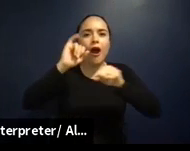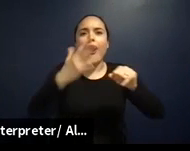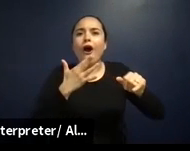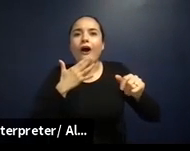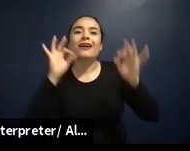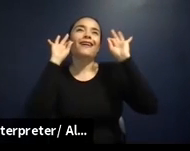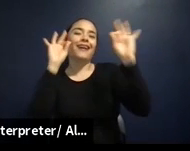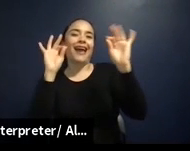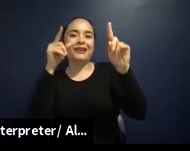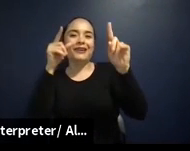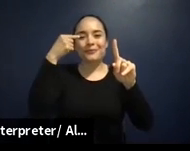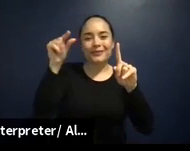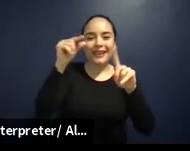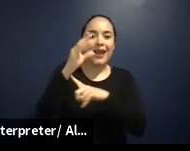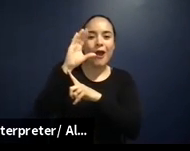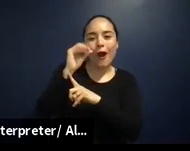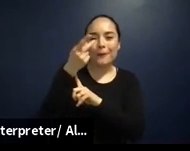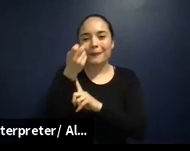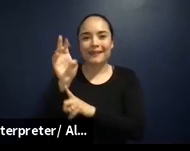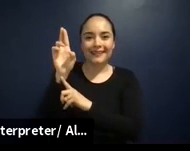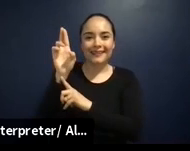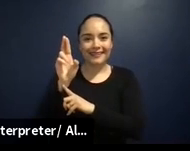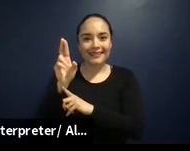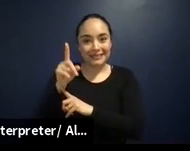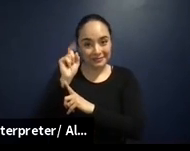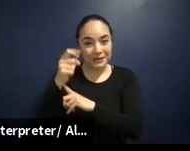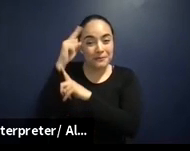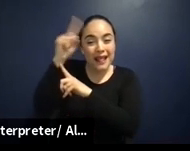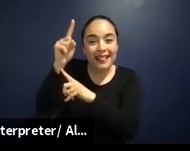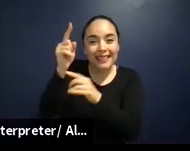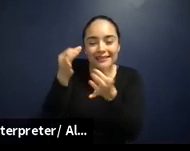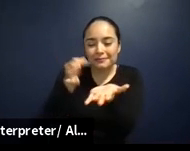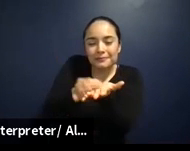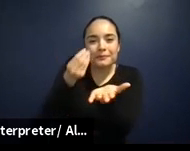from a penny, if people remember what pennies look like, or you can look at the images there